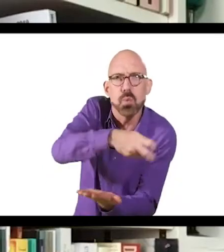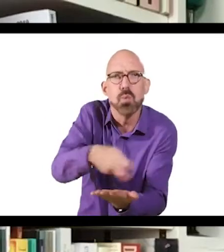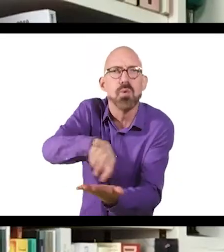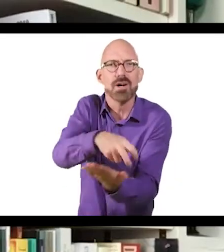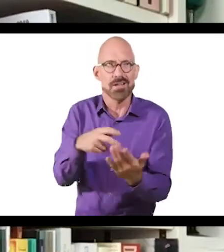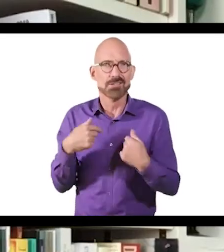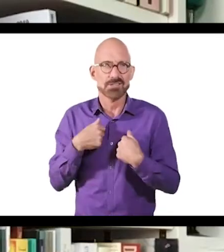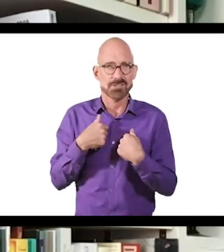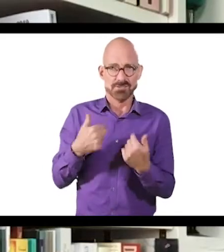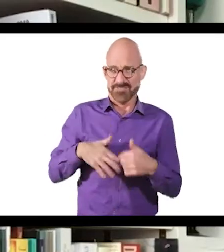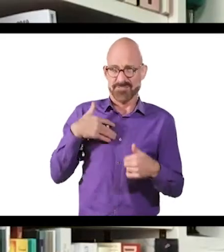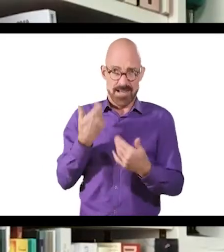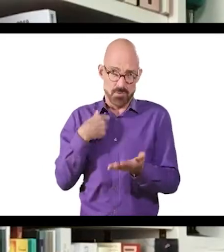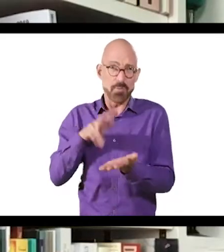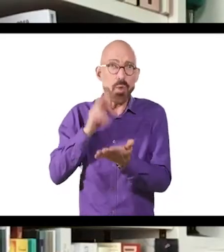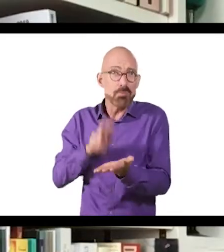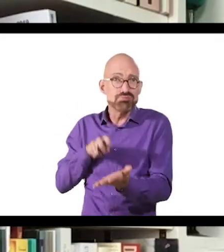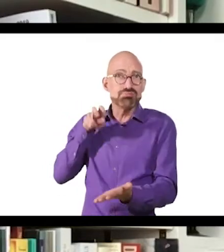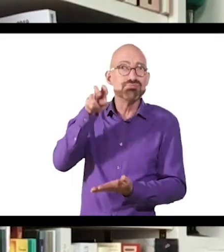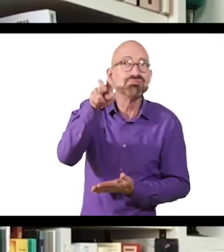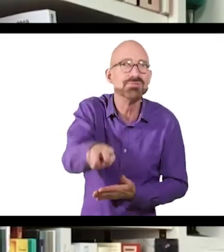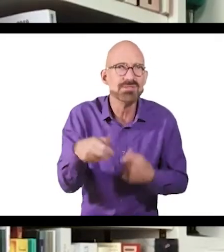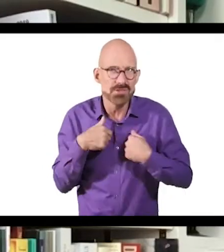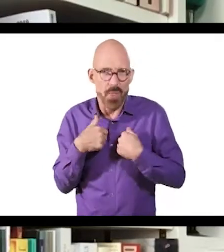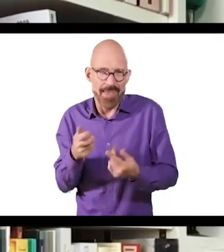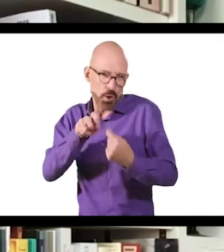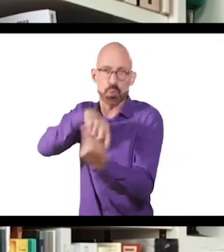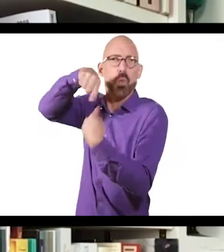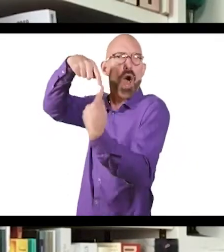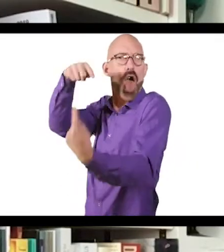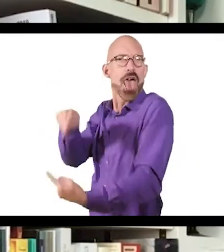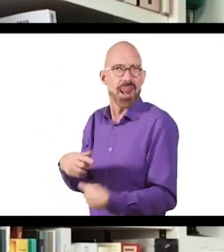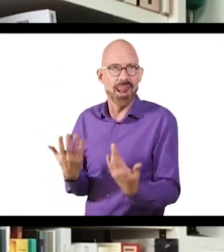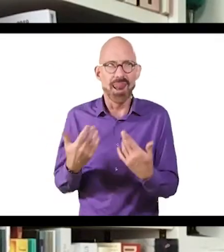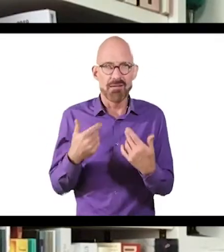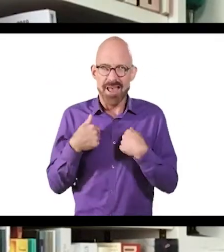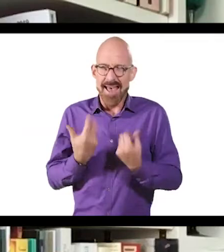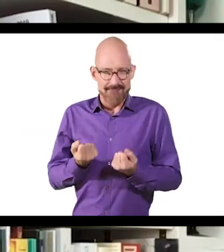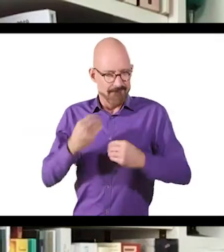But I was, the first time I went out skating on my own, I’d been down the marina, shamefully skating in the dark.